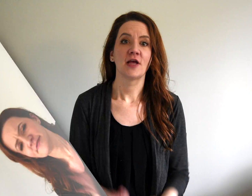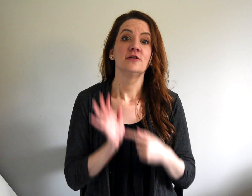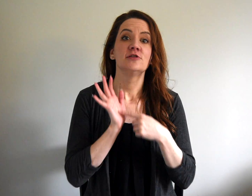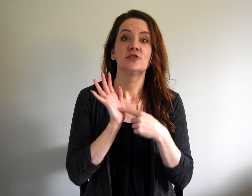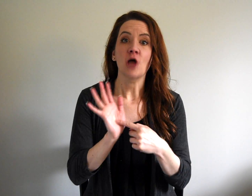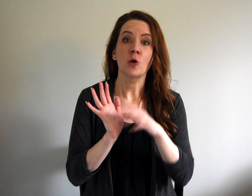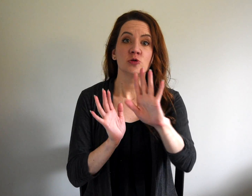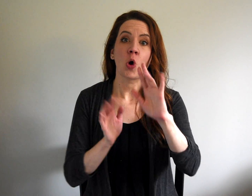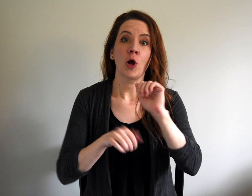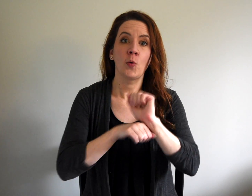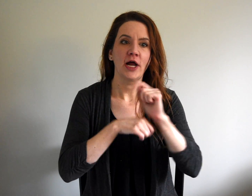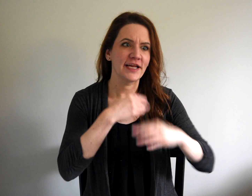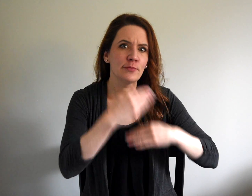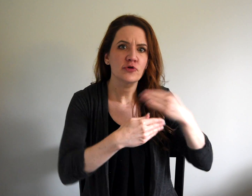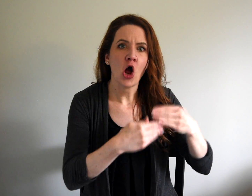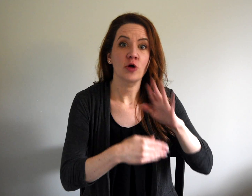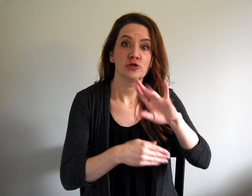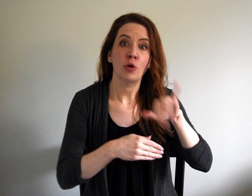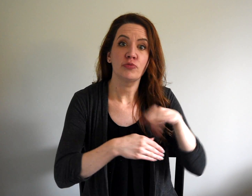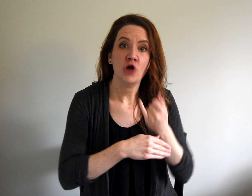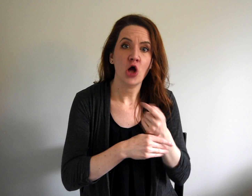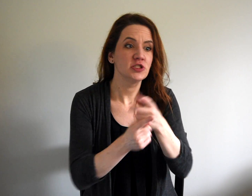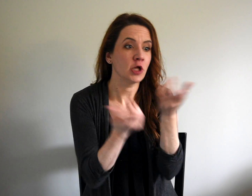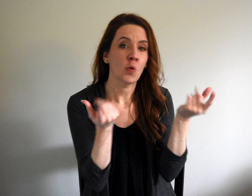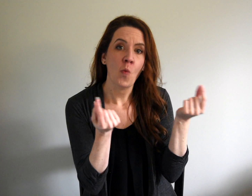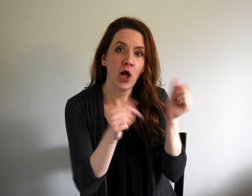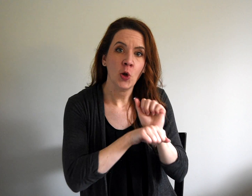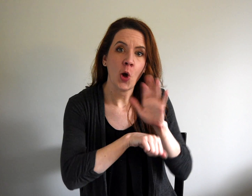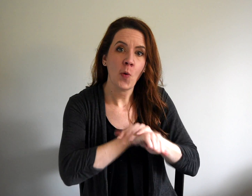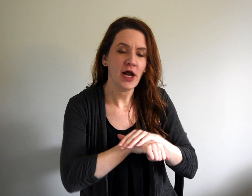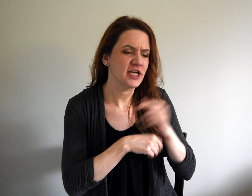taking pictures and videos and explaining what you're doing. You can